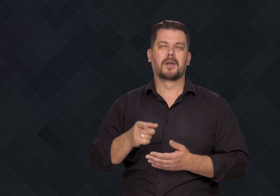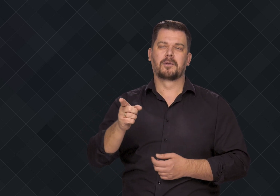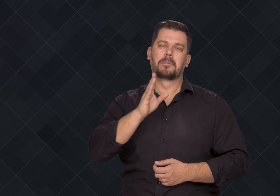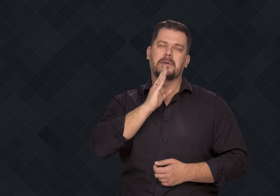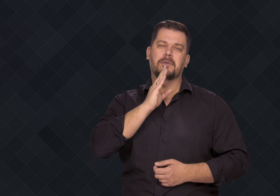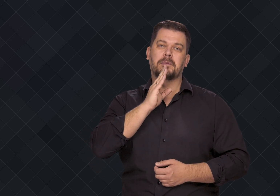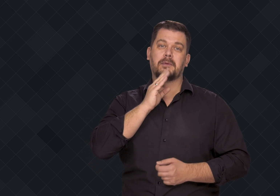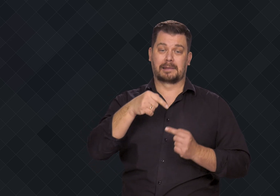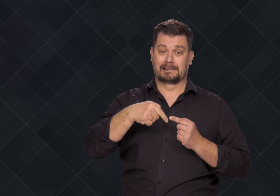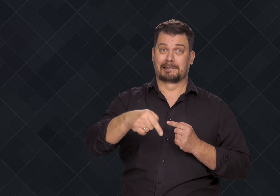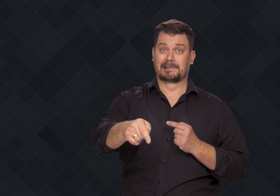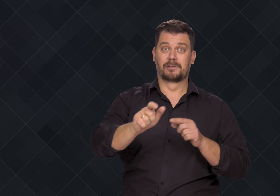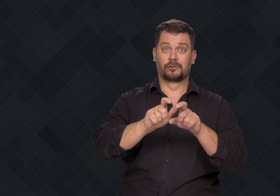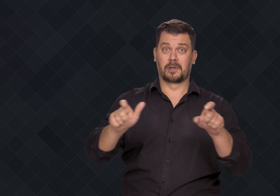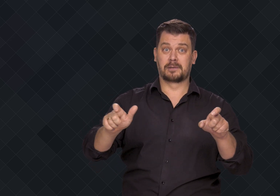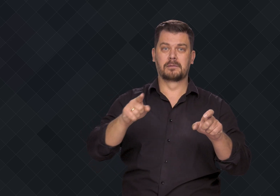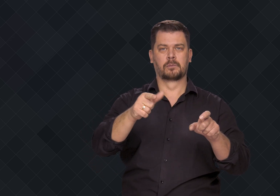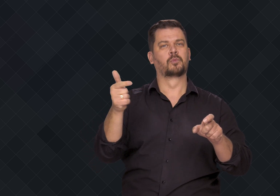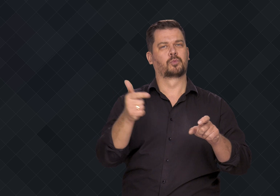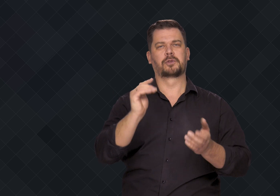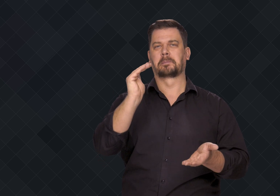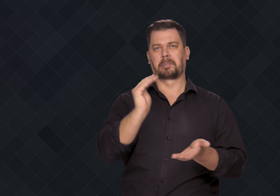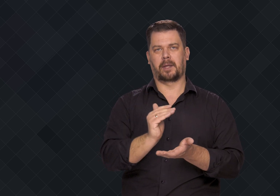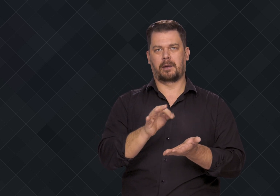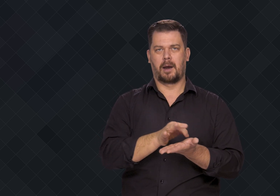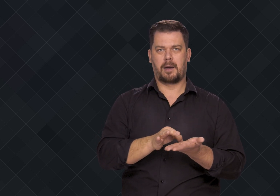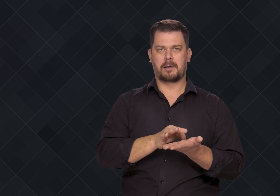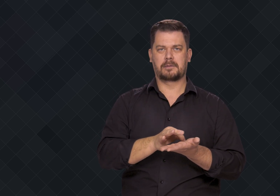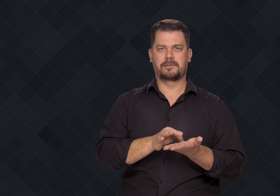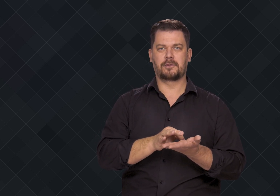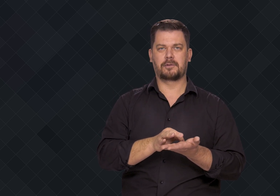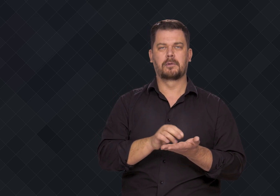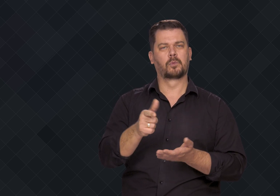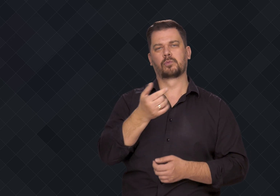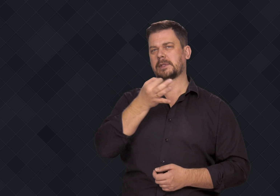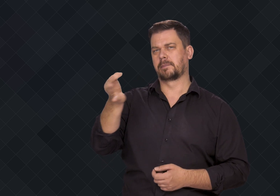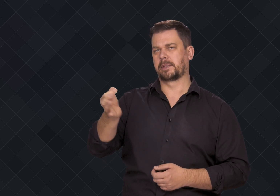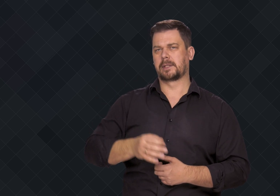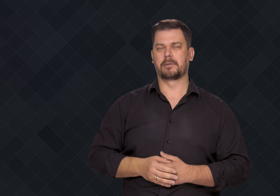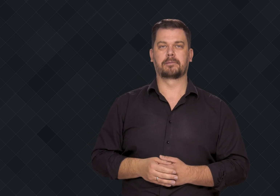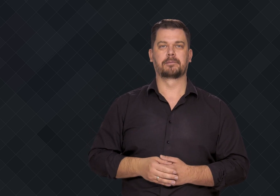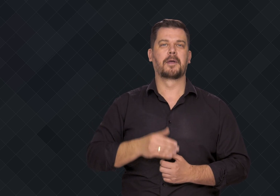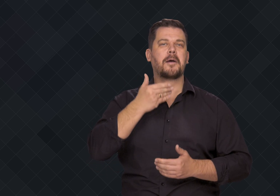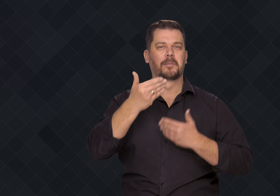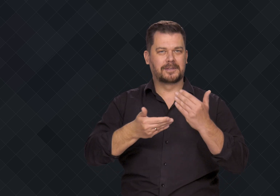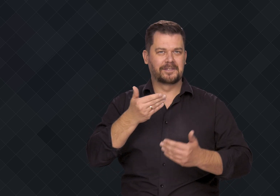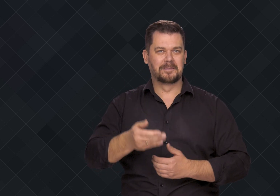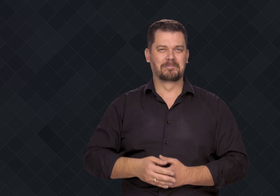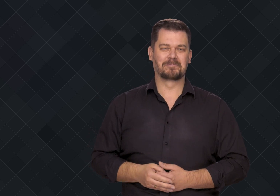Because most likely, you'll need to reduce the doses of some of these medications soon. Best regards.